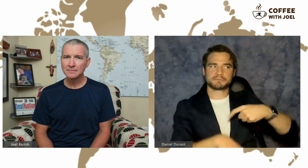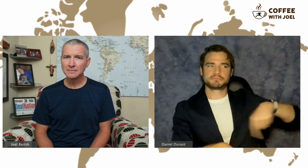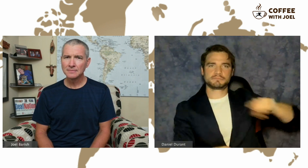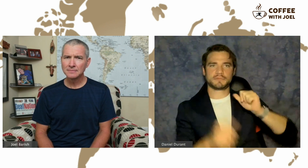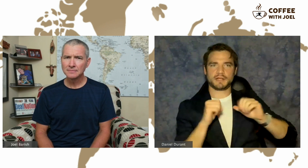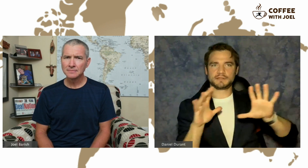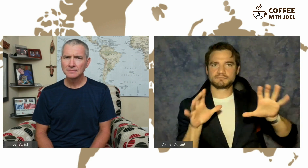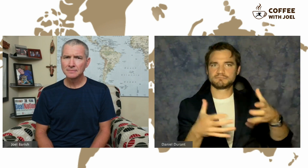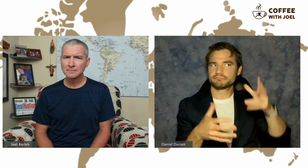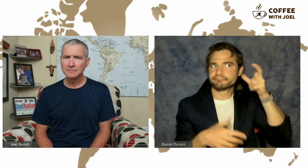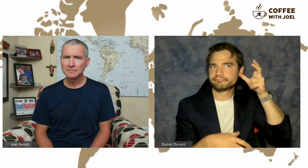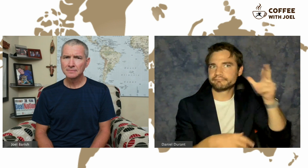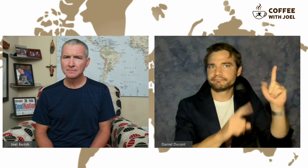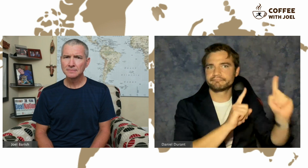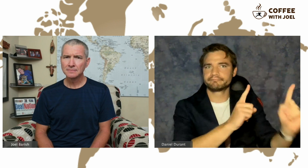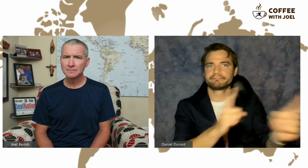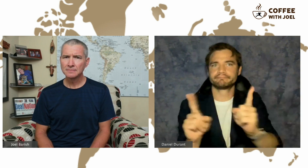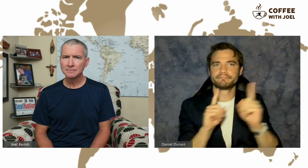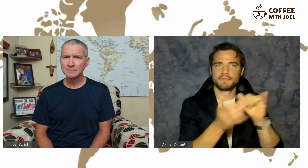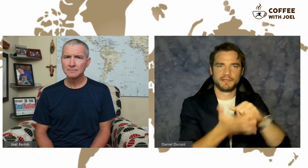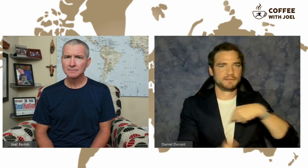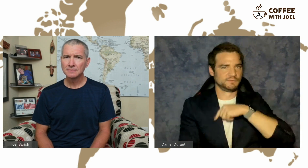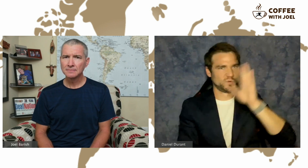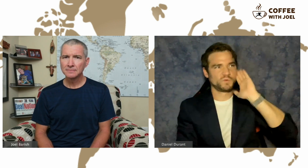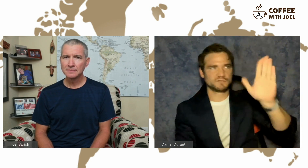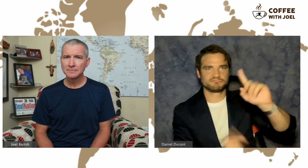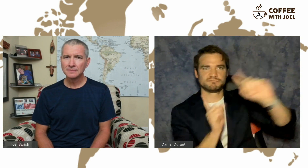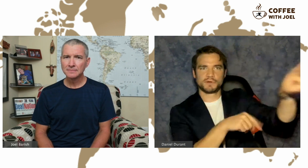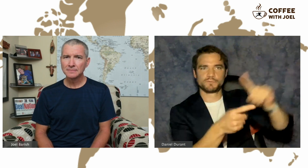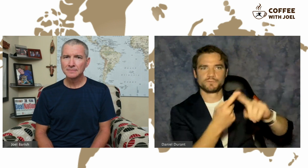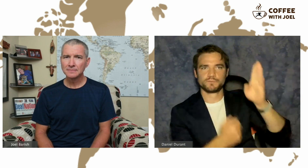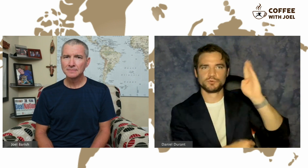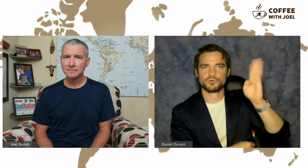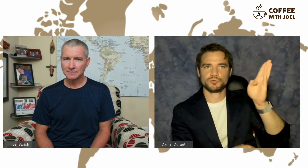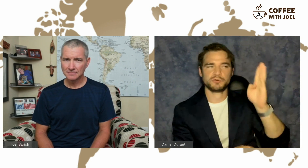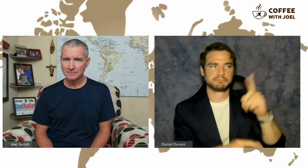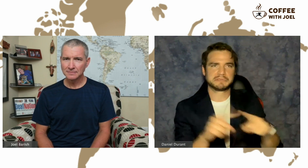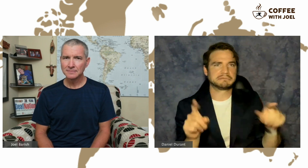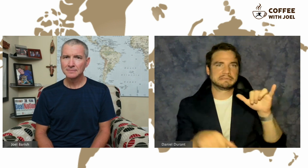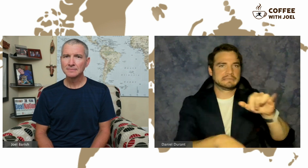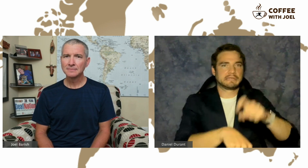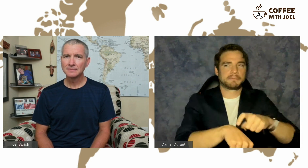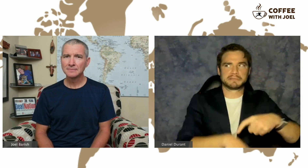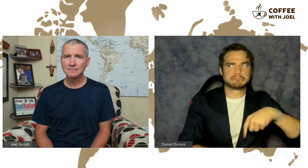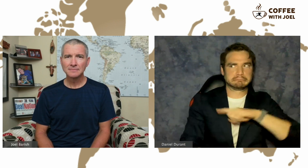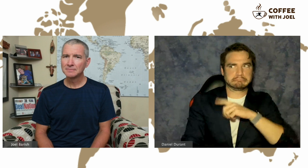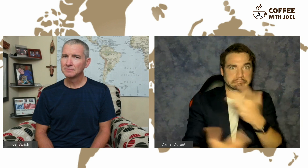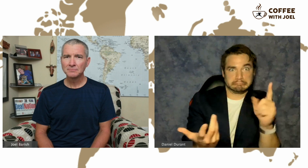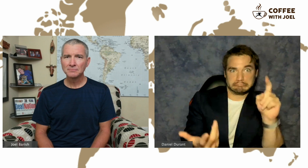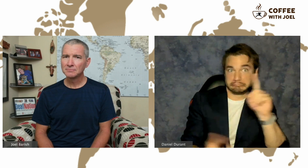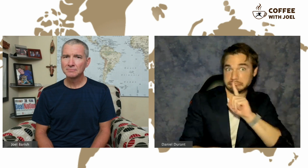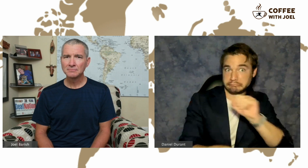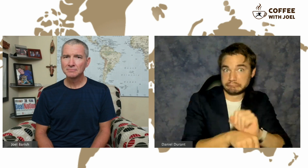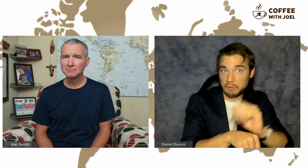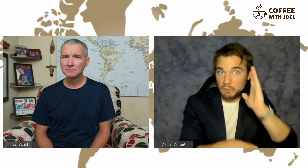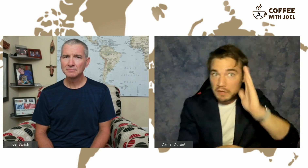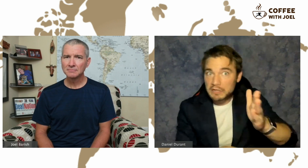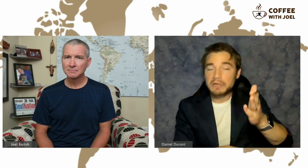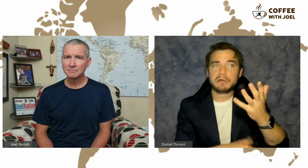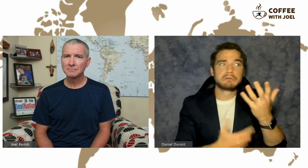At the time the actors had heard rumors that we would go to Broadway, but at that time we didn’t know if that was for sure